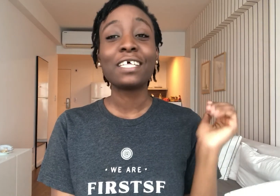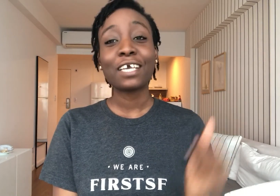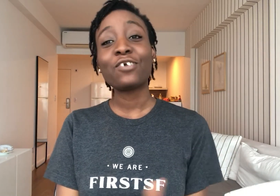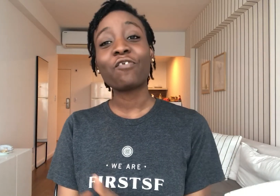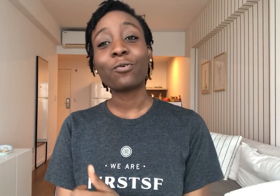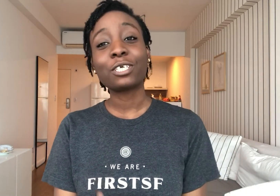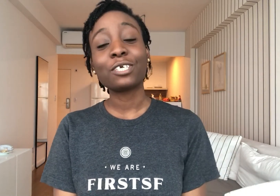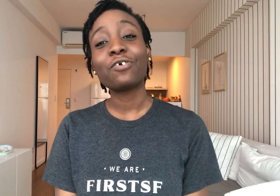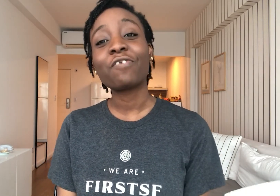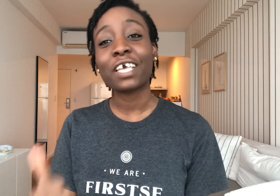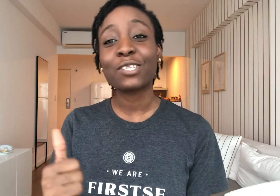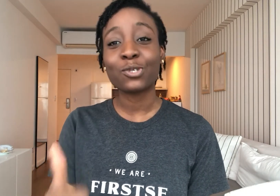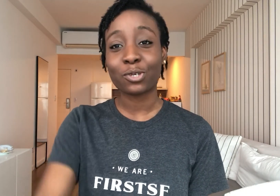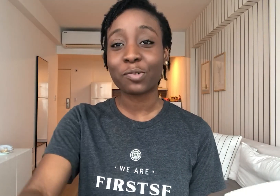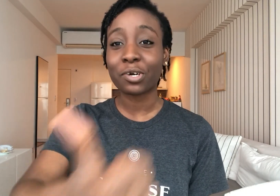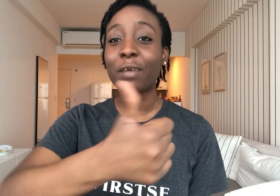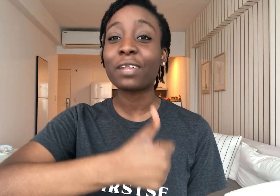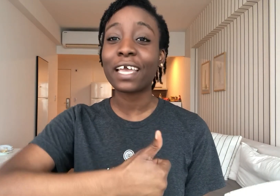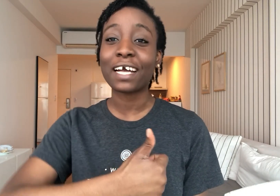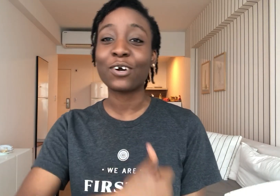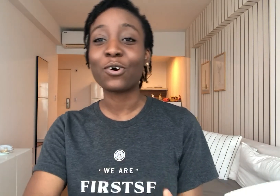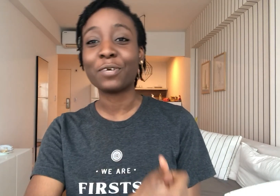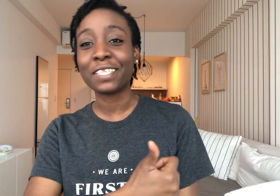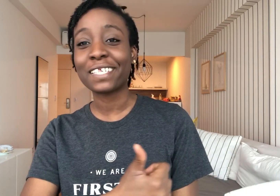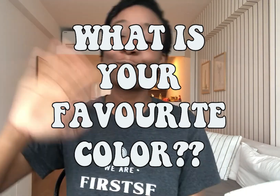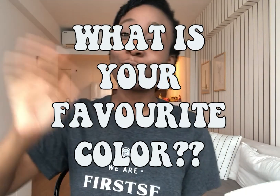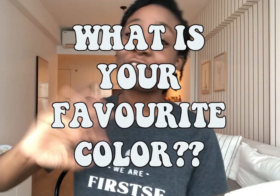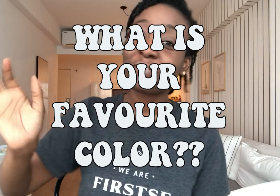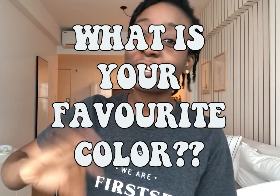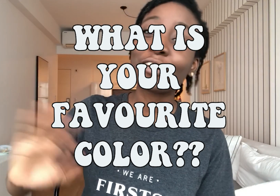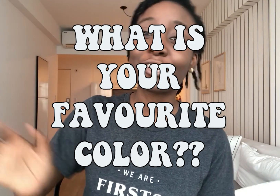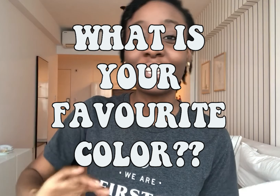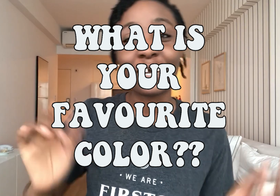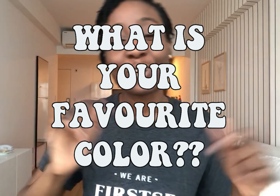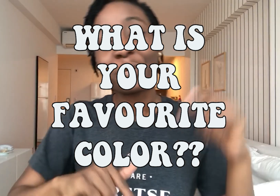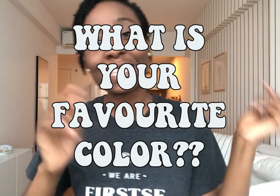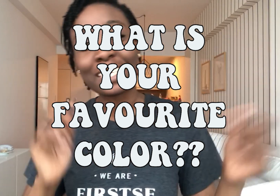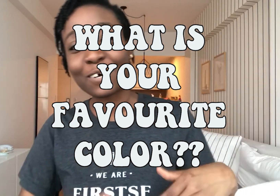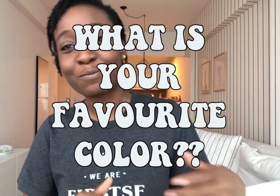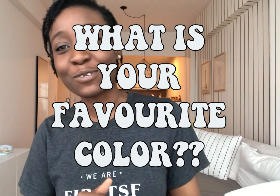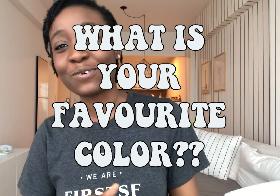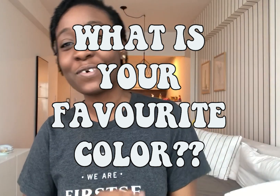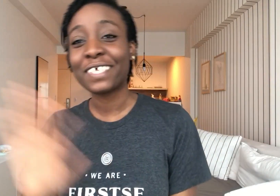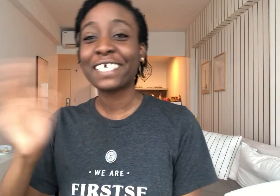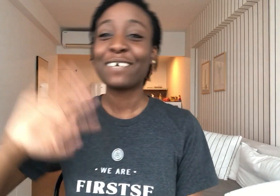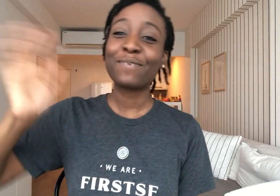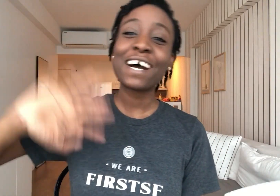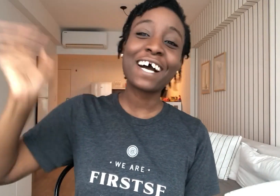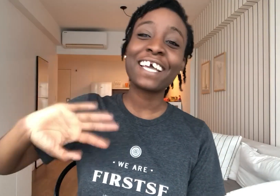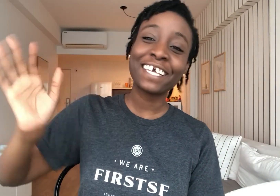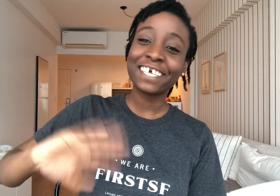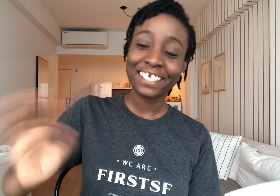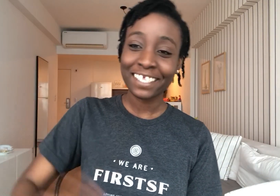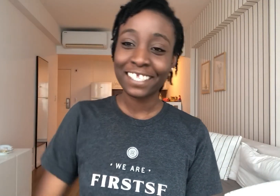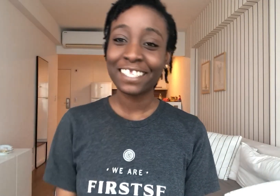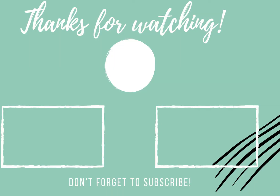Thank you for watching, don't forget to subscribe, like, and comment. What's your favorite color, you can comment that down below.